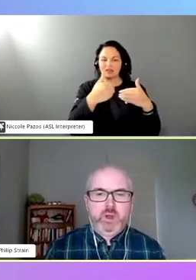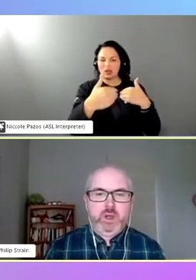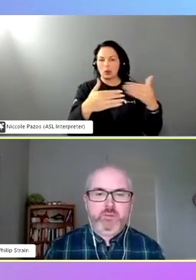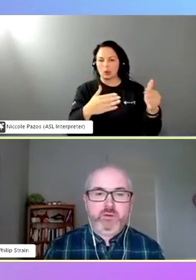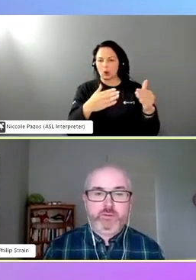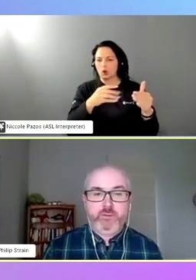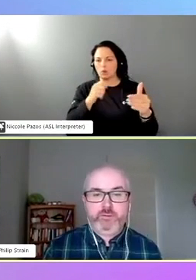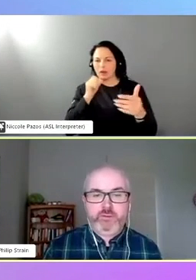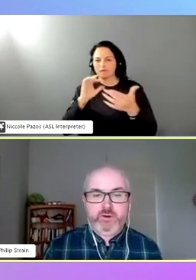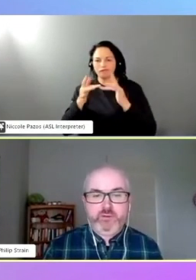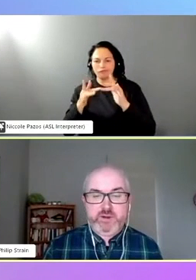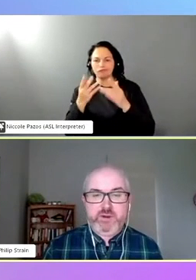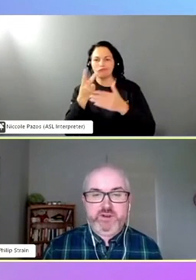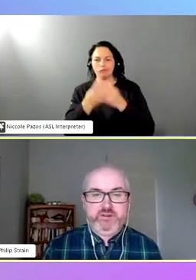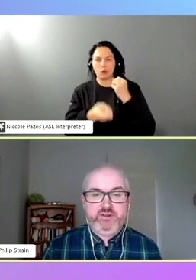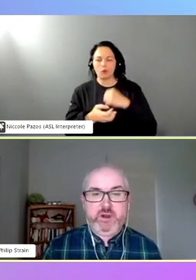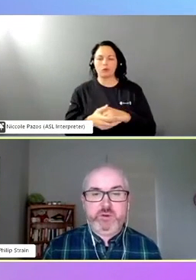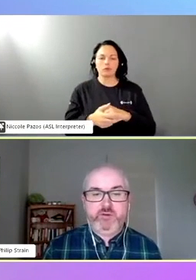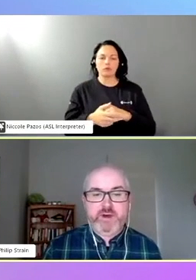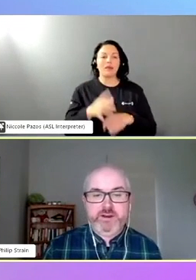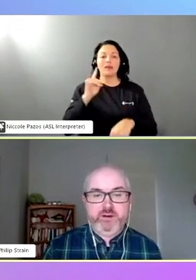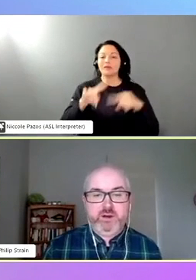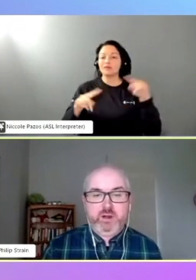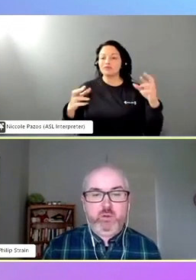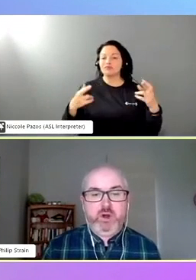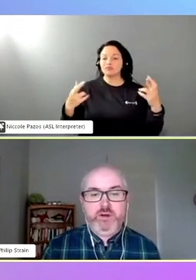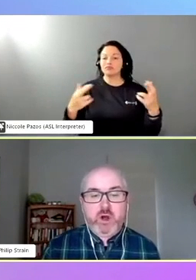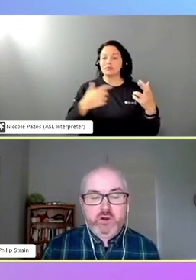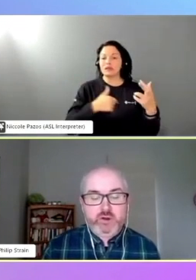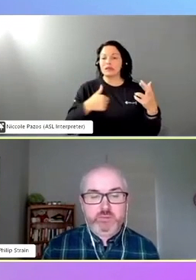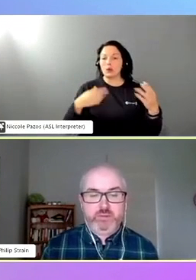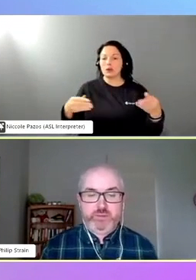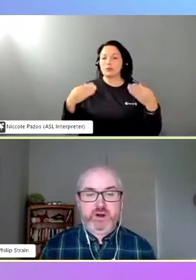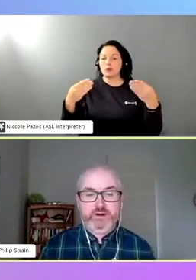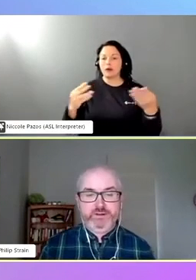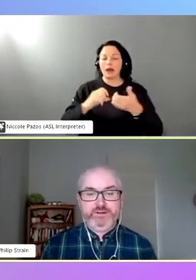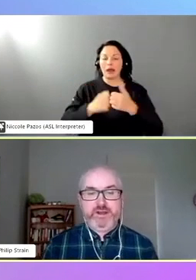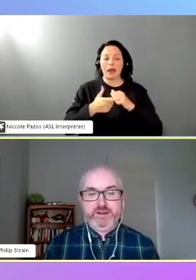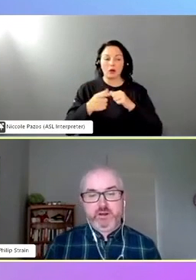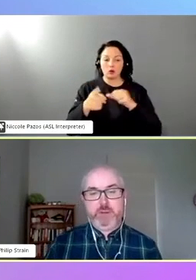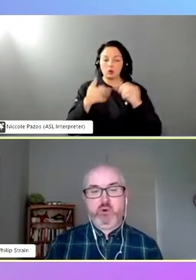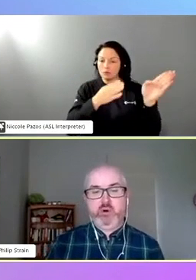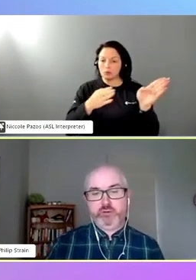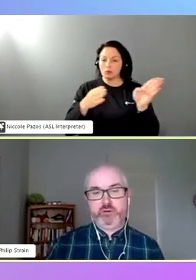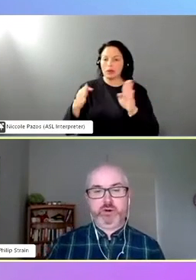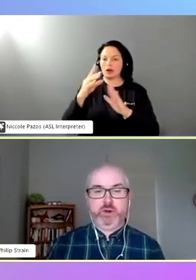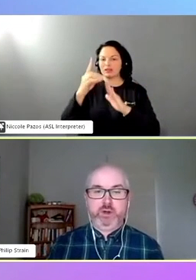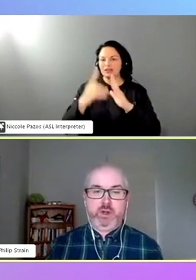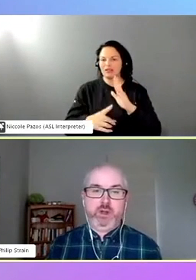inside of a container, what would need to trigger a specific keyboard shortcut gets